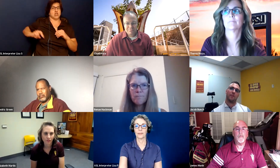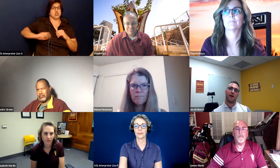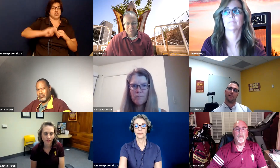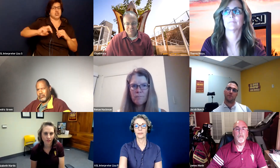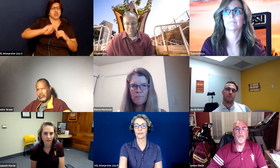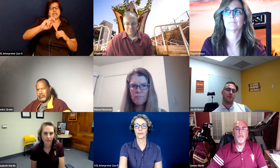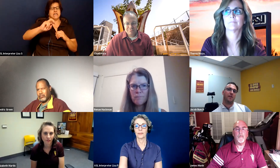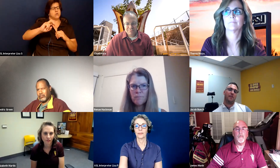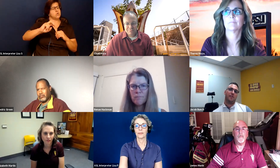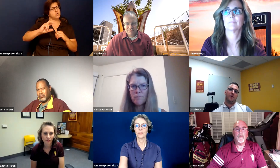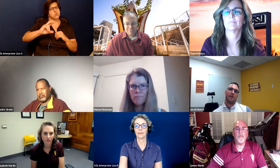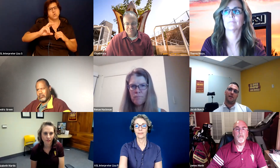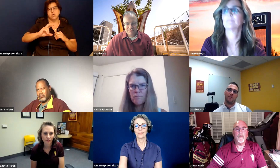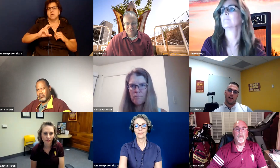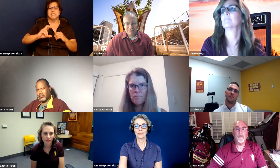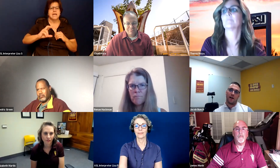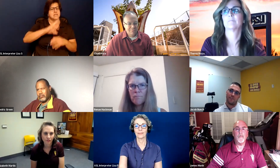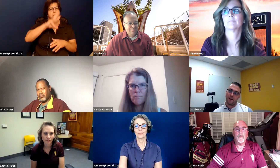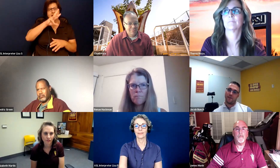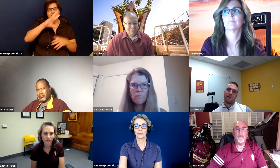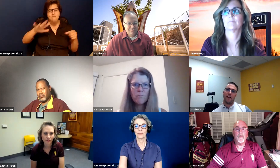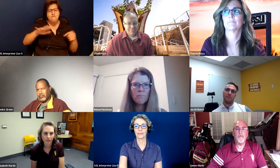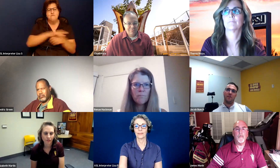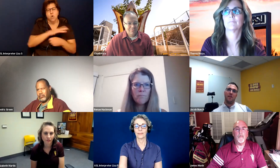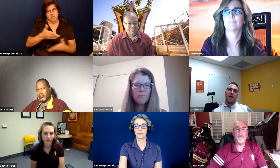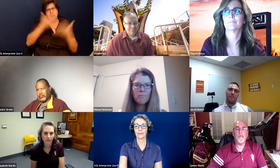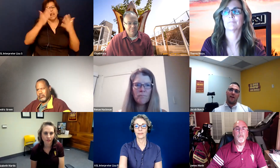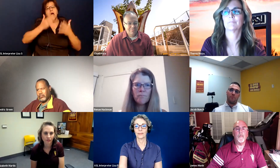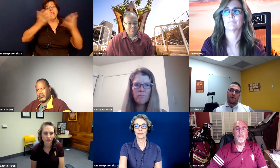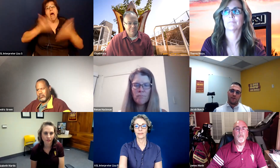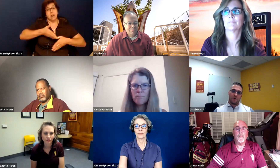a lot of barrier and that barrier comes back